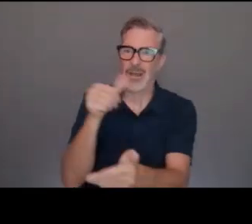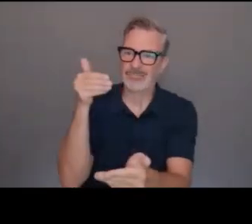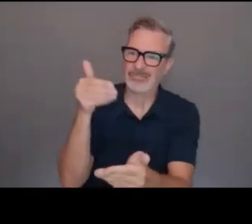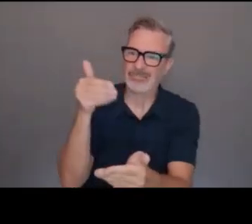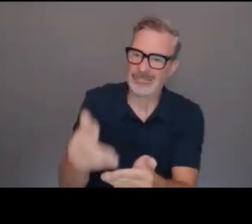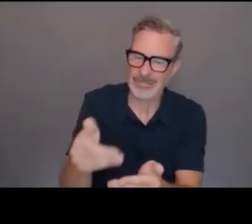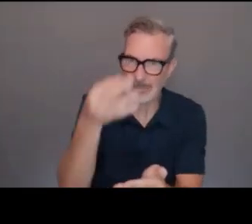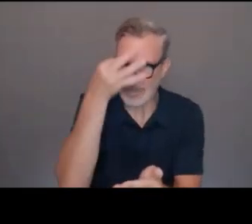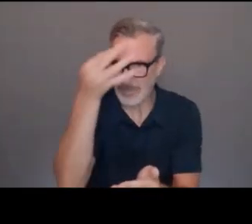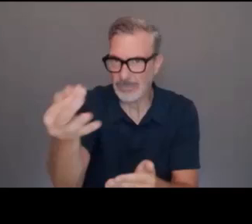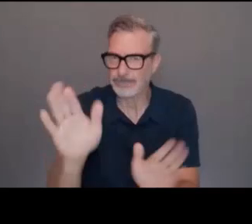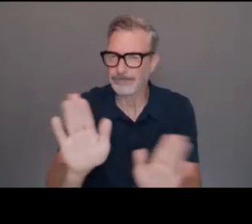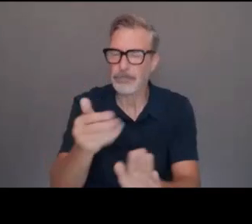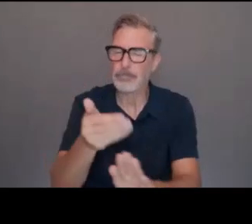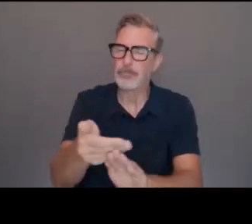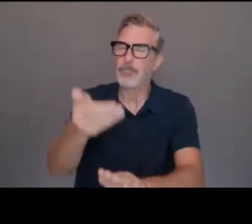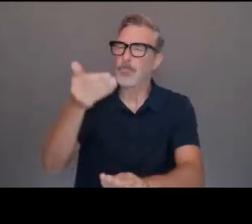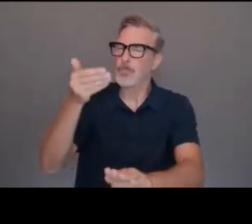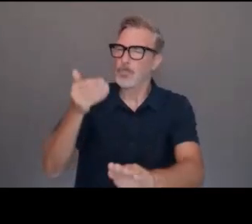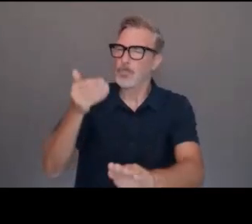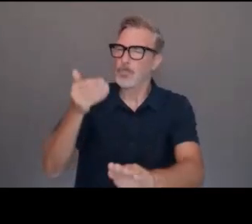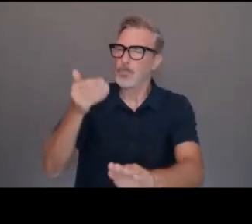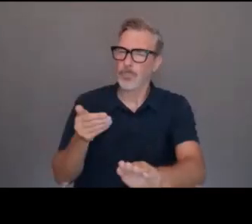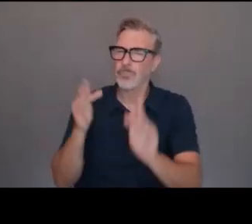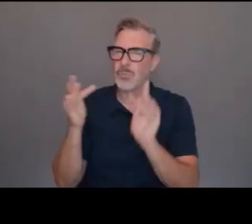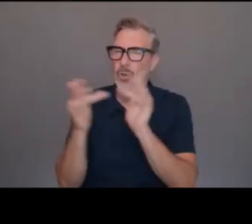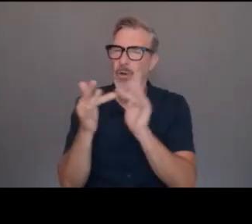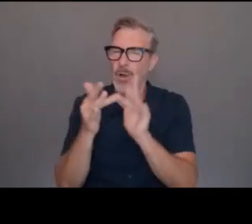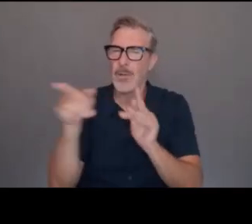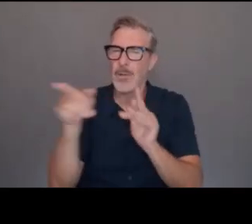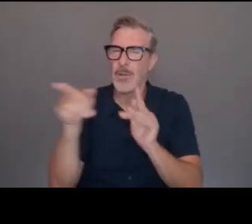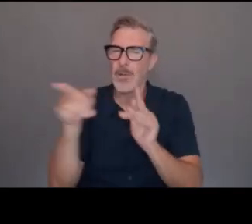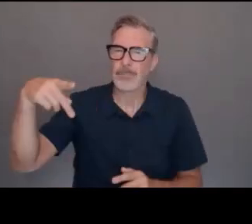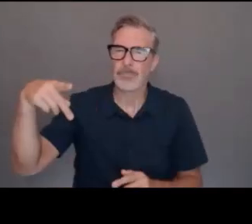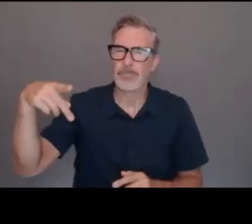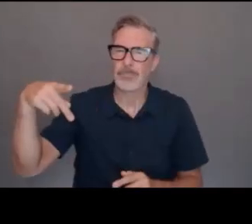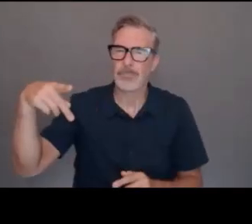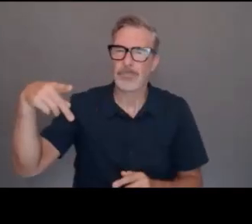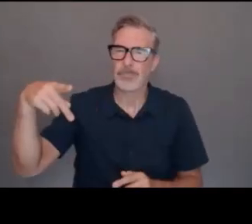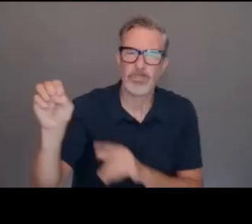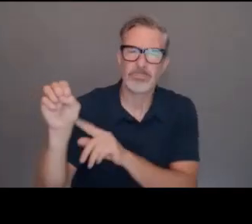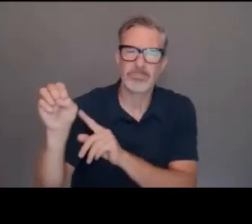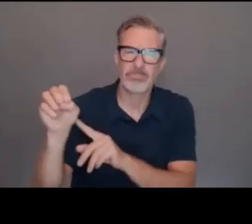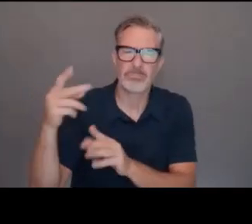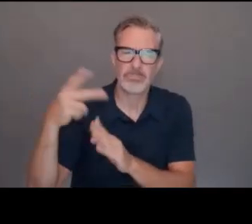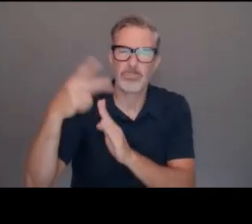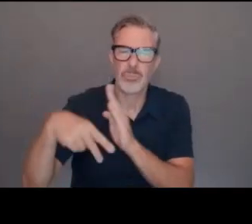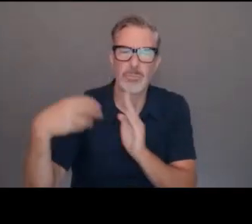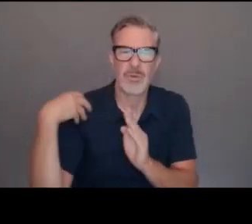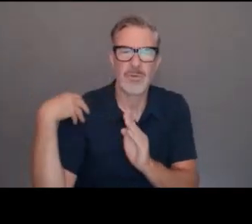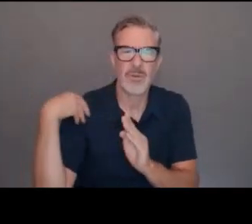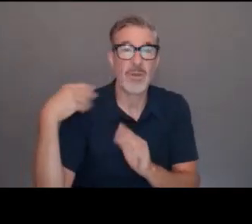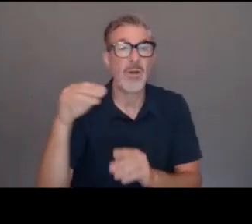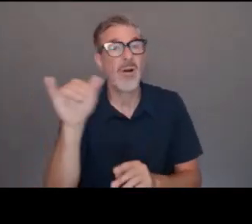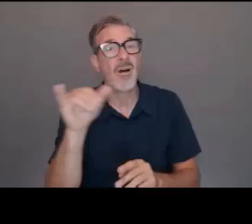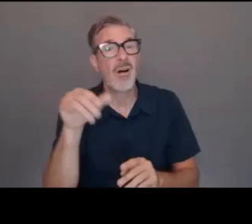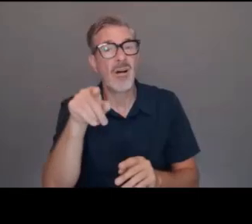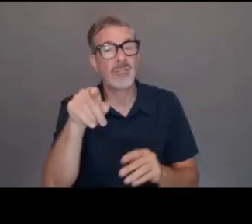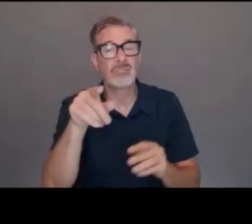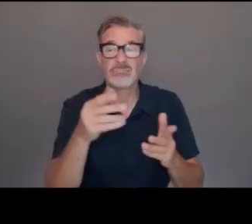And we say to attend webinar trainings where you can, complete as much of the application beforehand is very helpful.